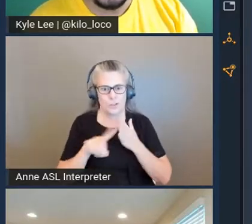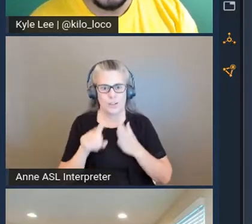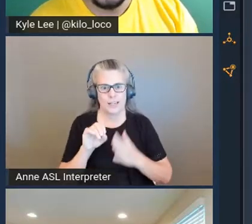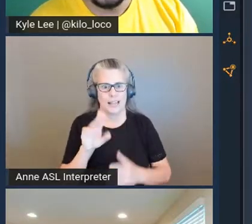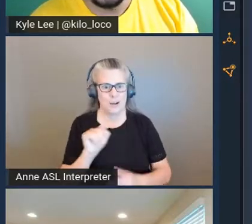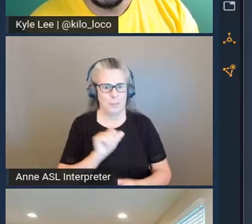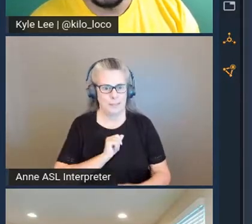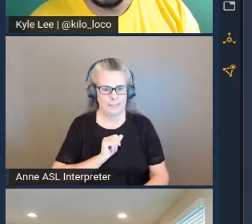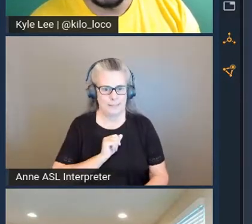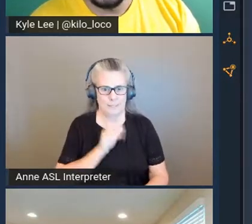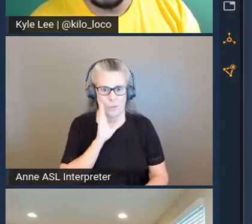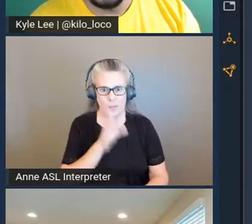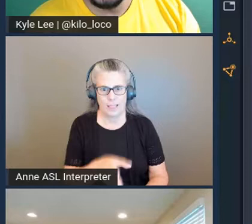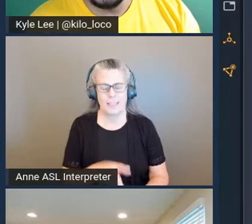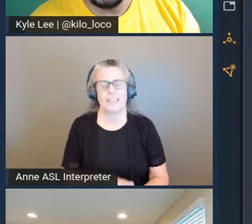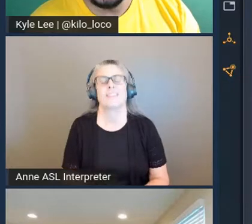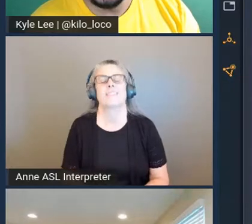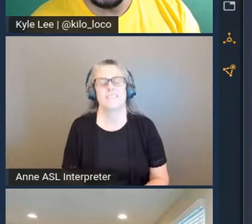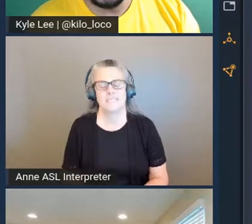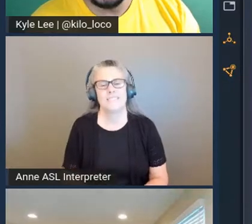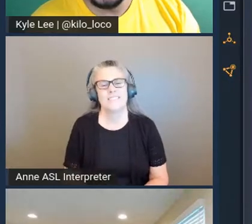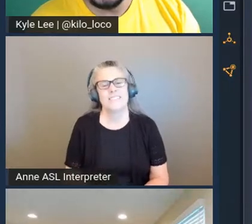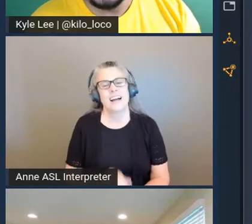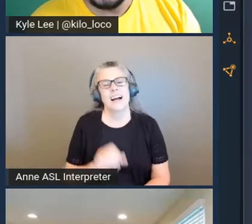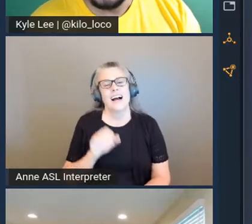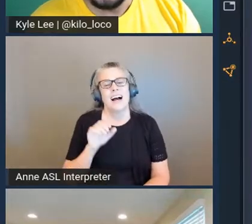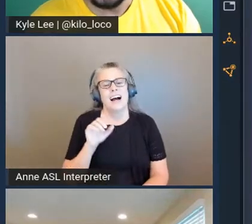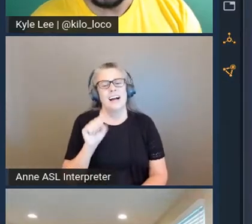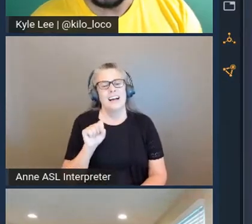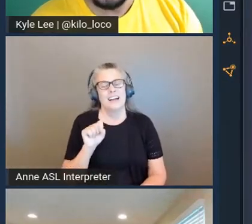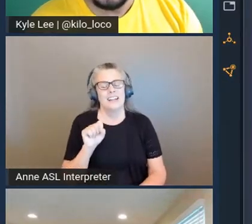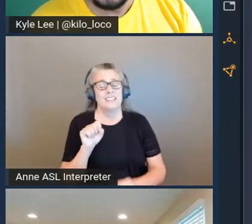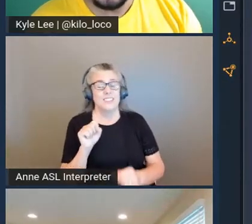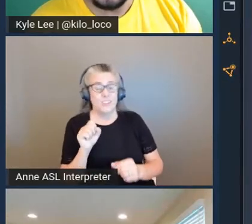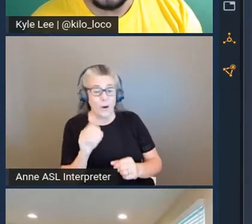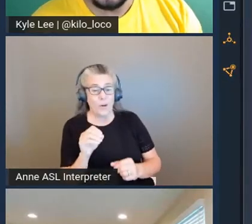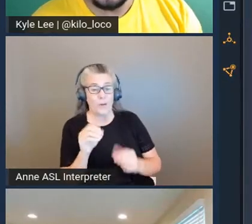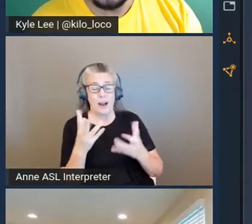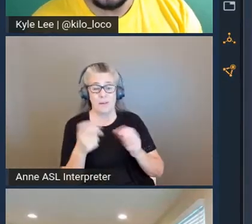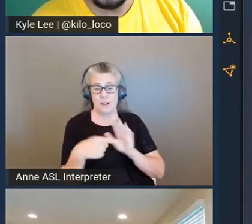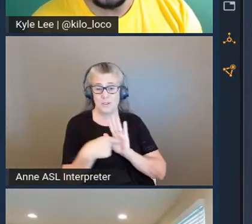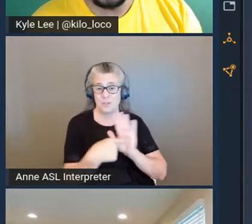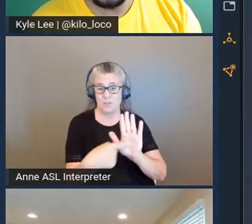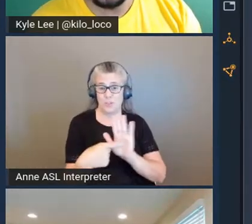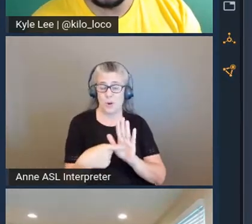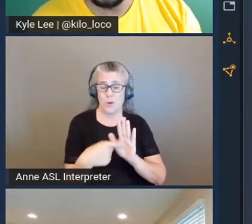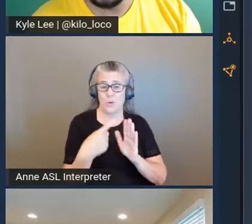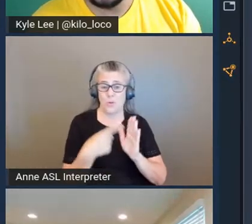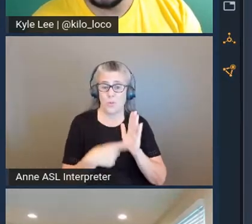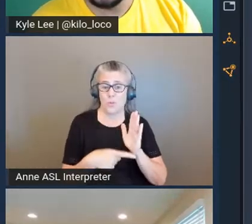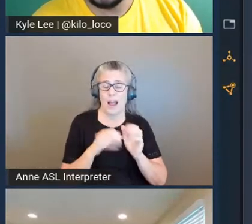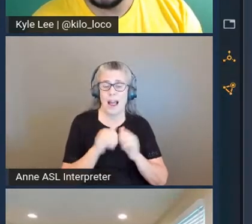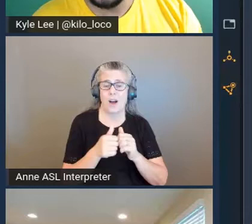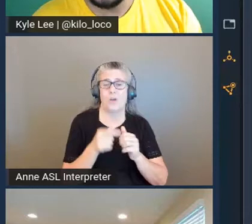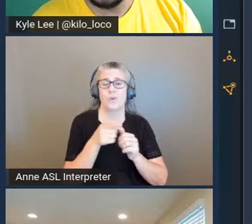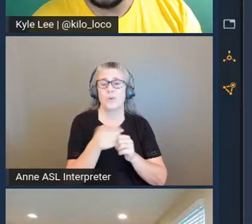Awesome, so continuing along, what I want to showcase today is how you can perform interactive data engineering